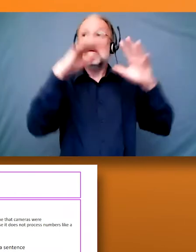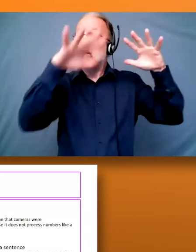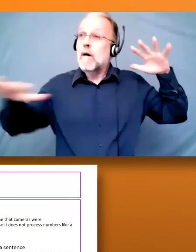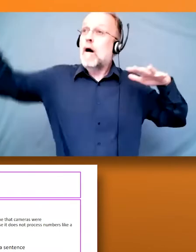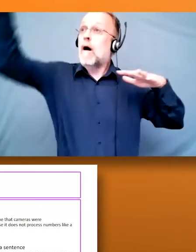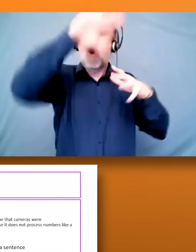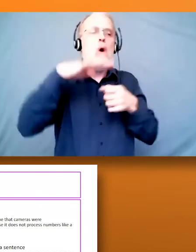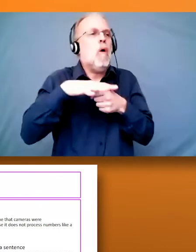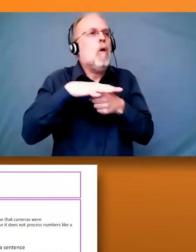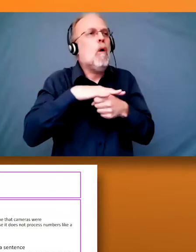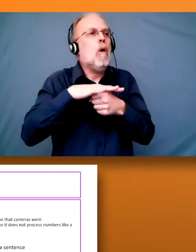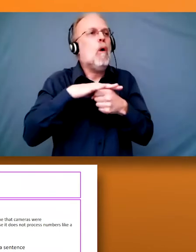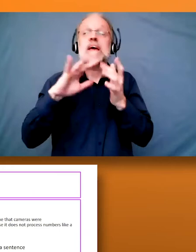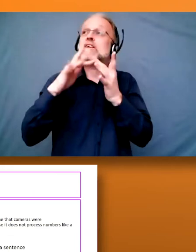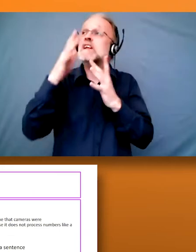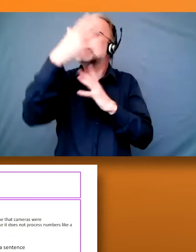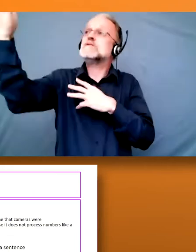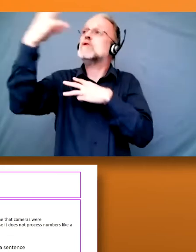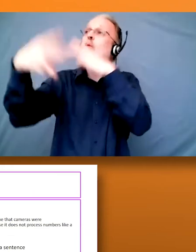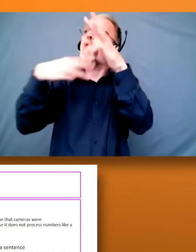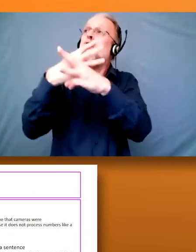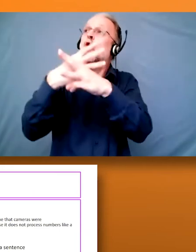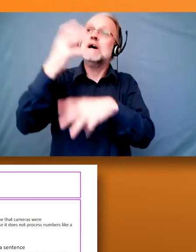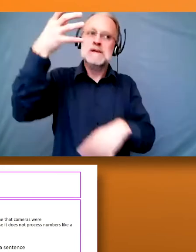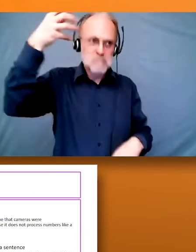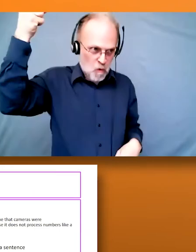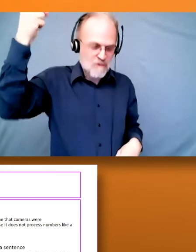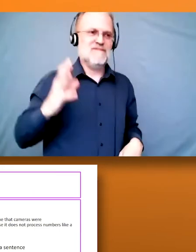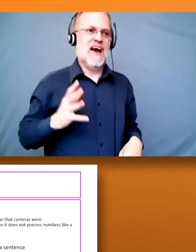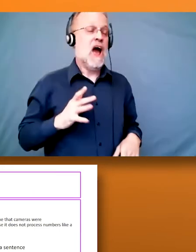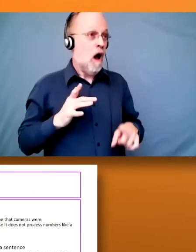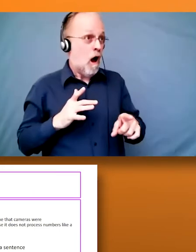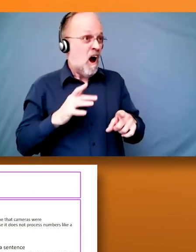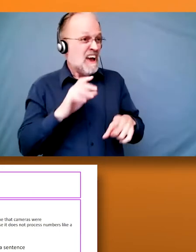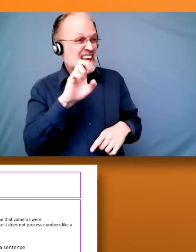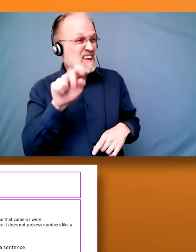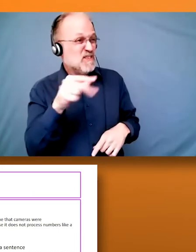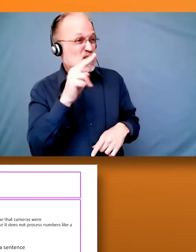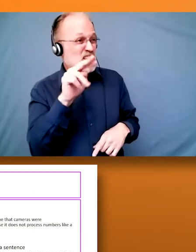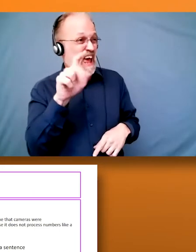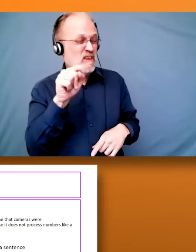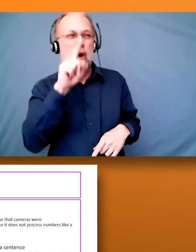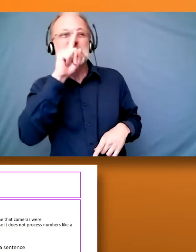they have to think about. You have the Internet. Awesome. Put that away. Now we're going to create this new thing about Ethernet,